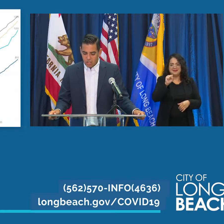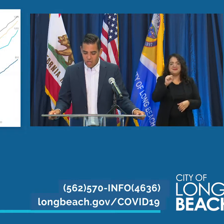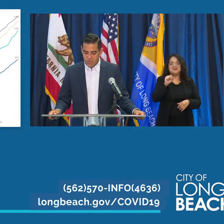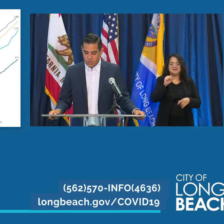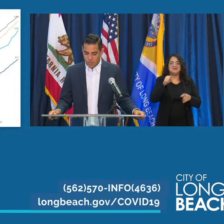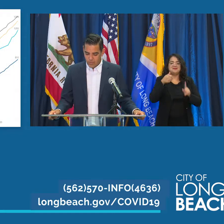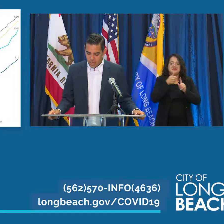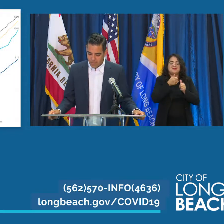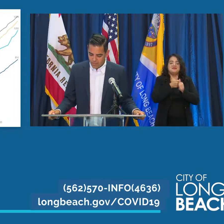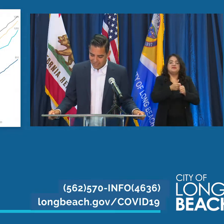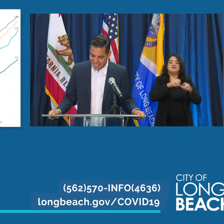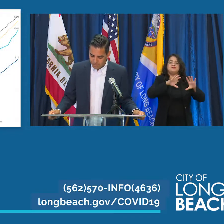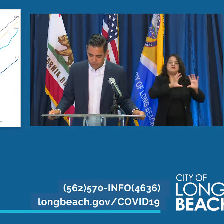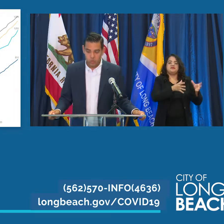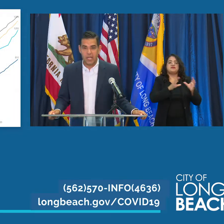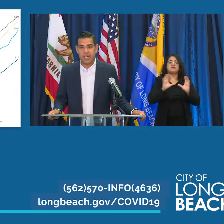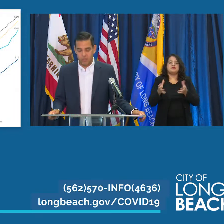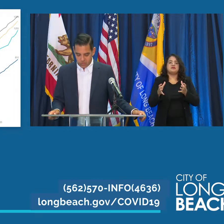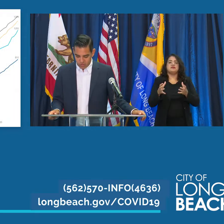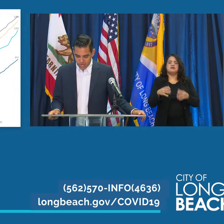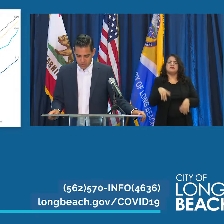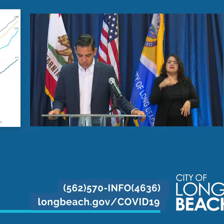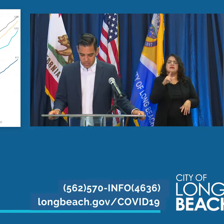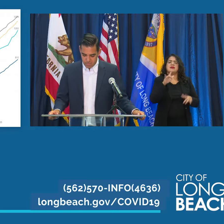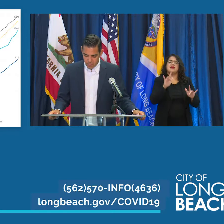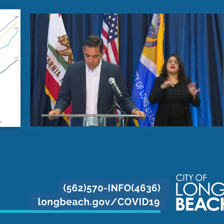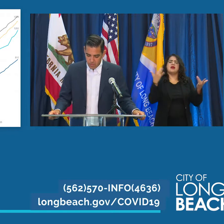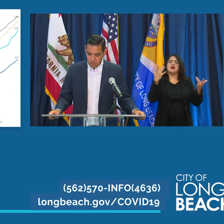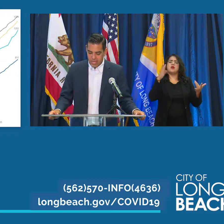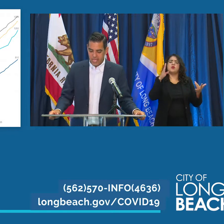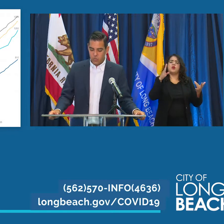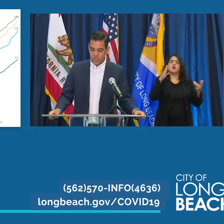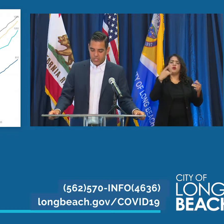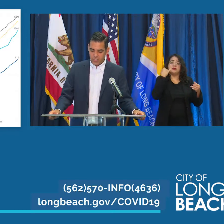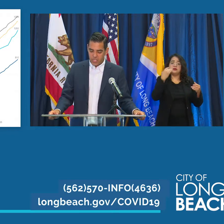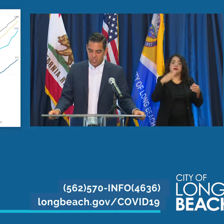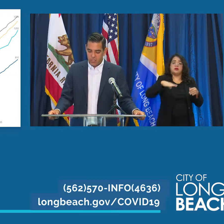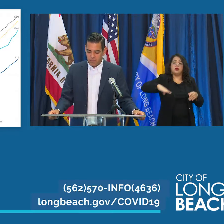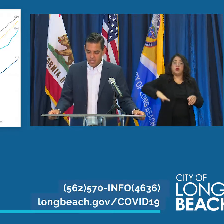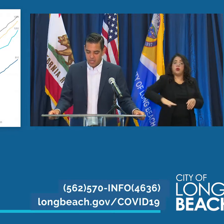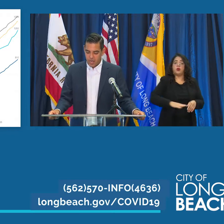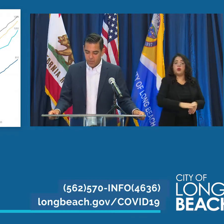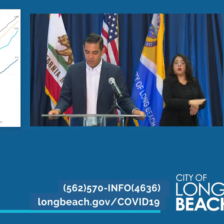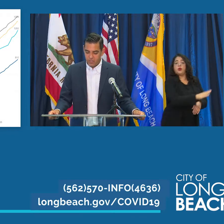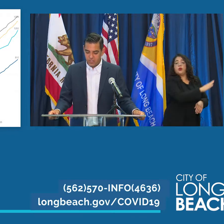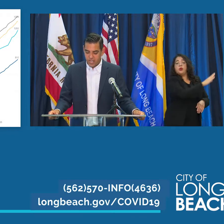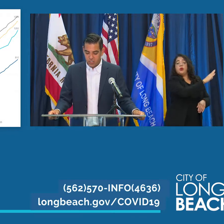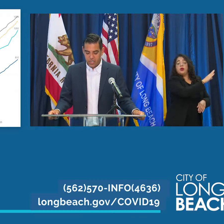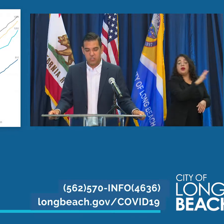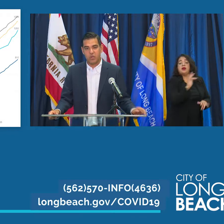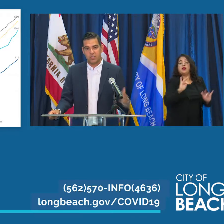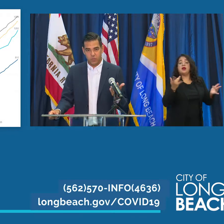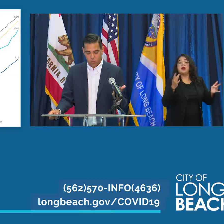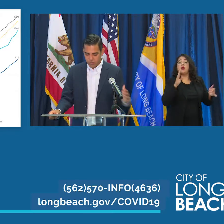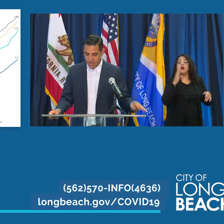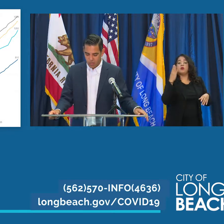Long Beach is represented by the light blue line on the slide you see, and we continue to be above the state's case rate of course, per a hundred